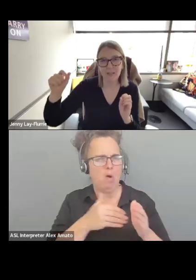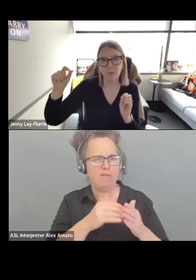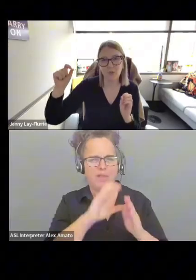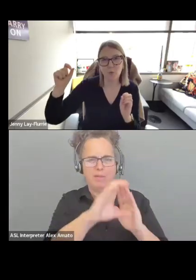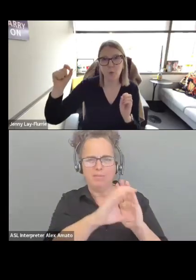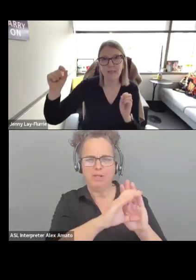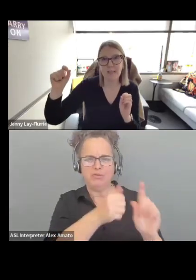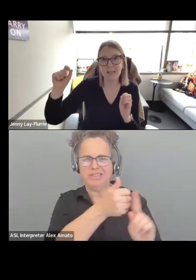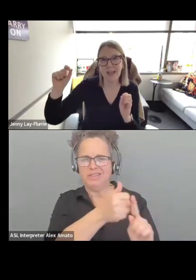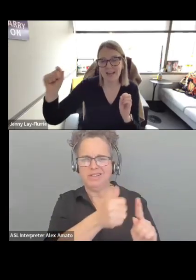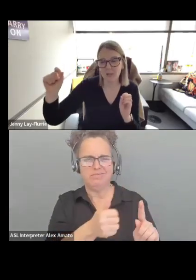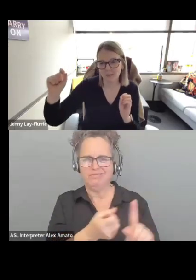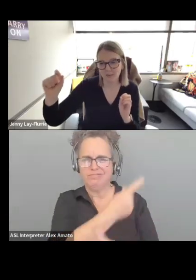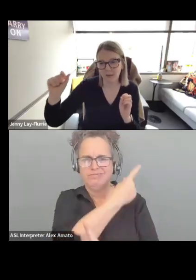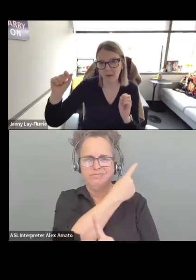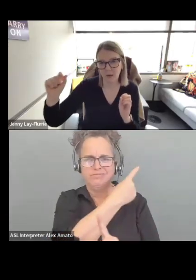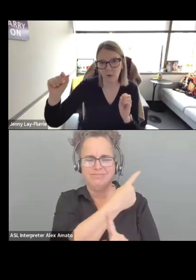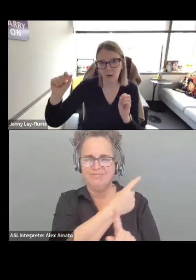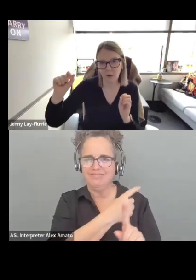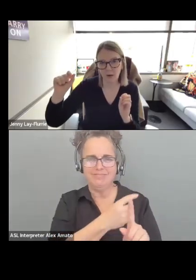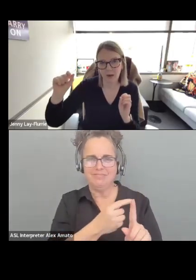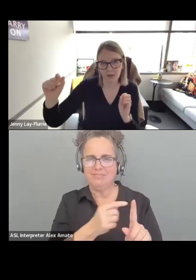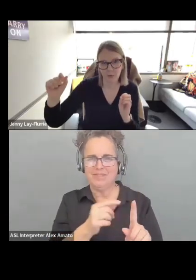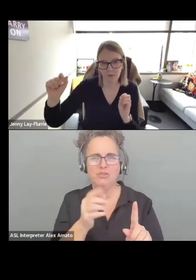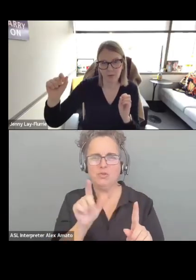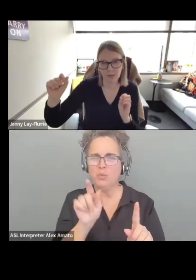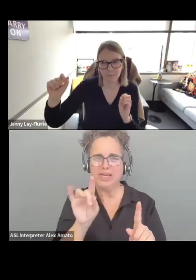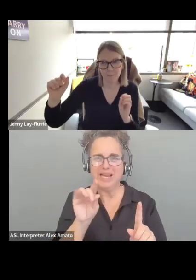In fact, it was 28% lower accuracy.